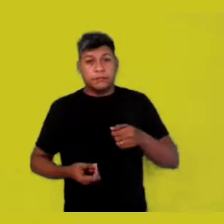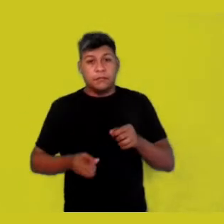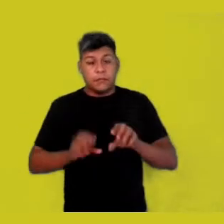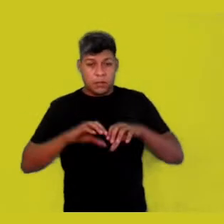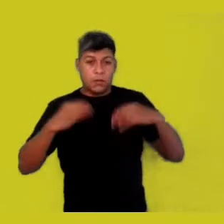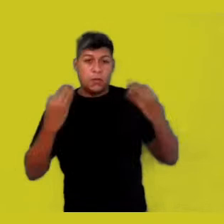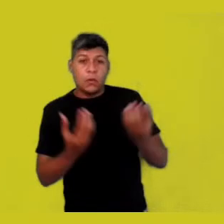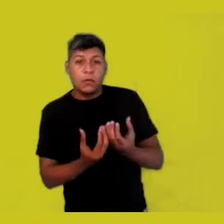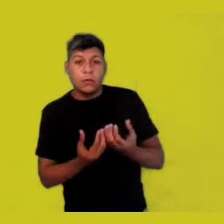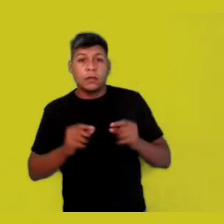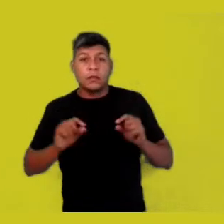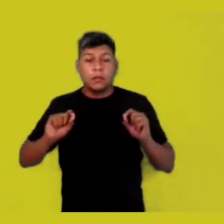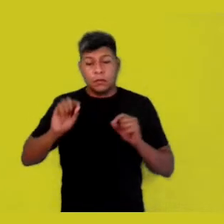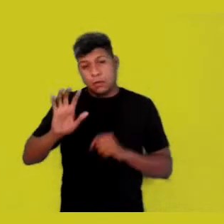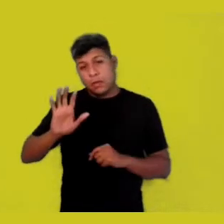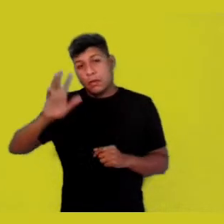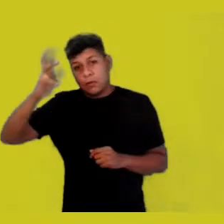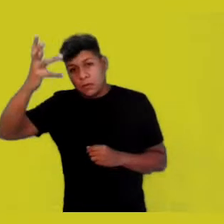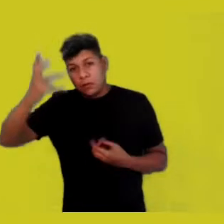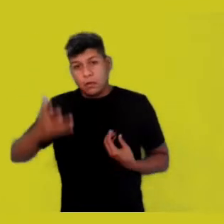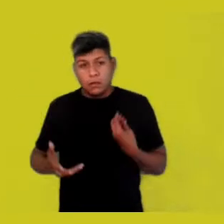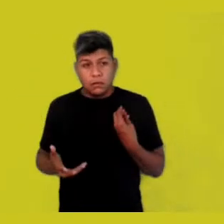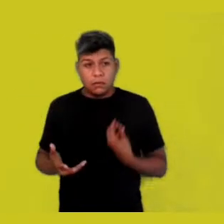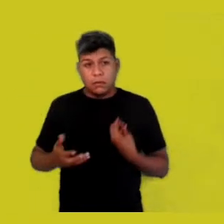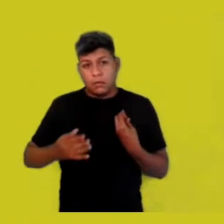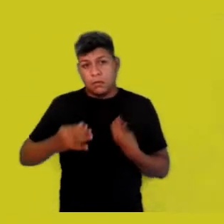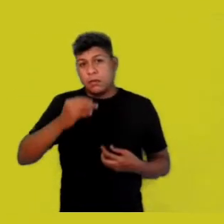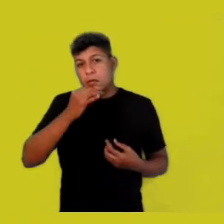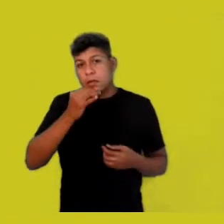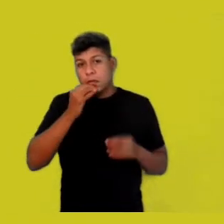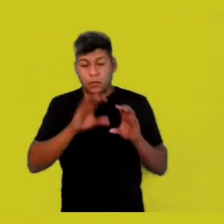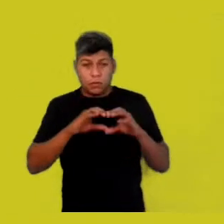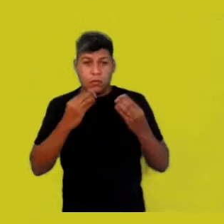like what happen or happens in Native communities,